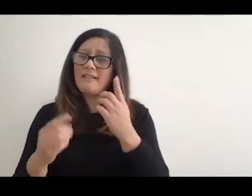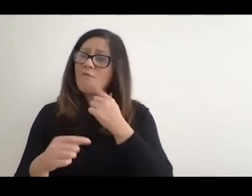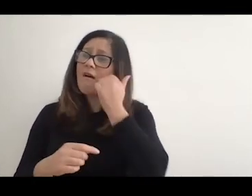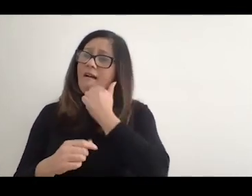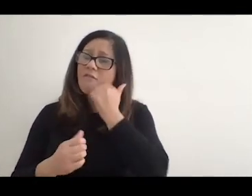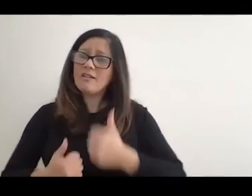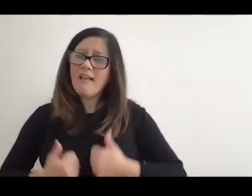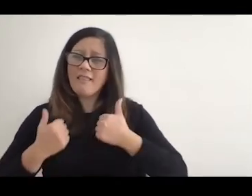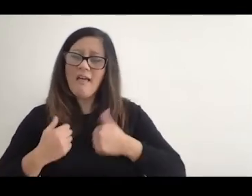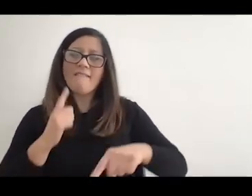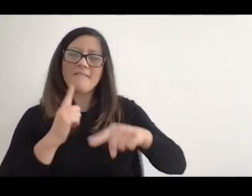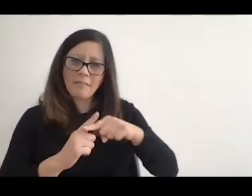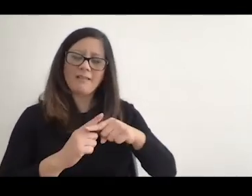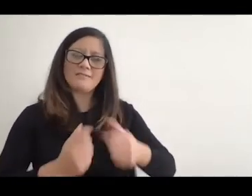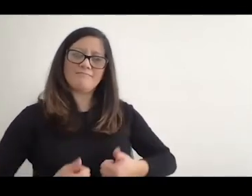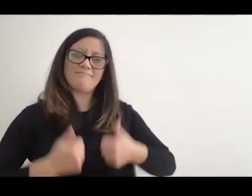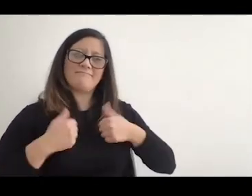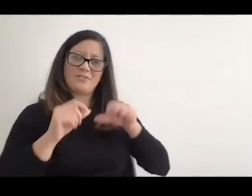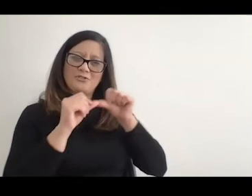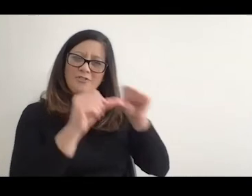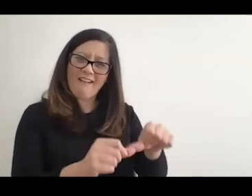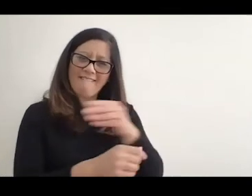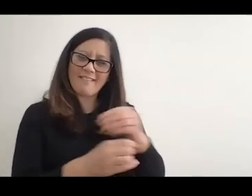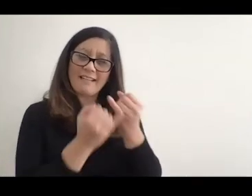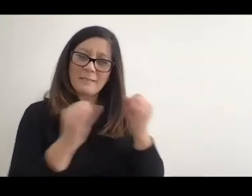survival and independence. Now as a stylist,